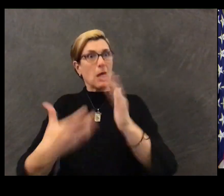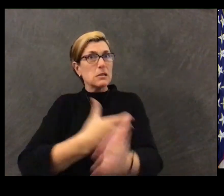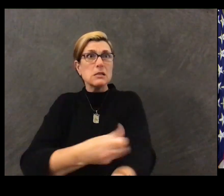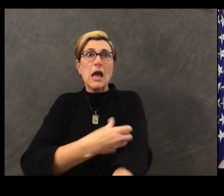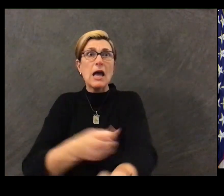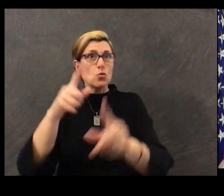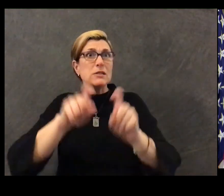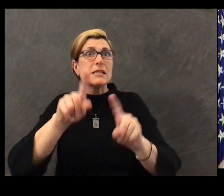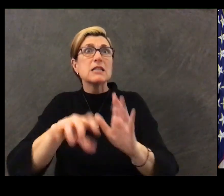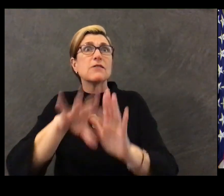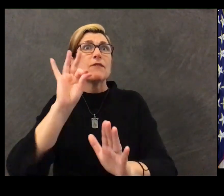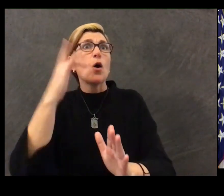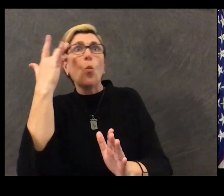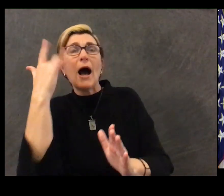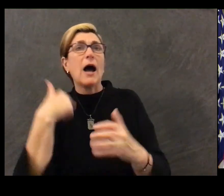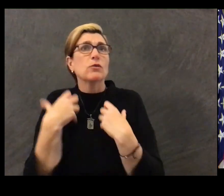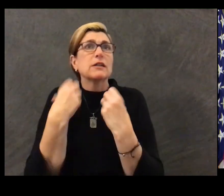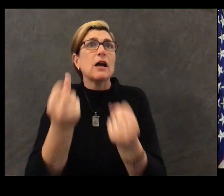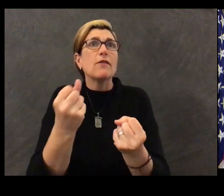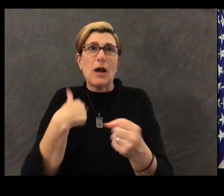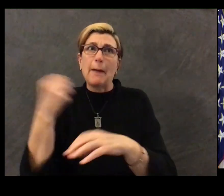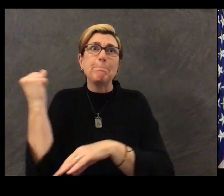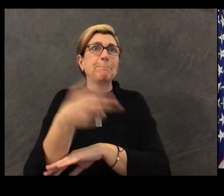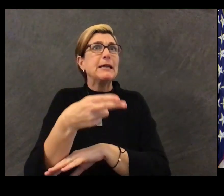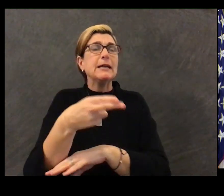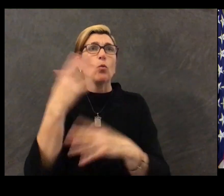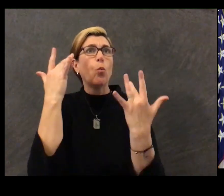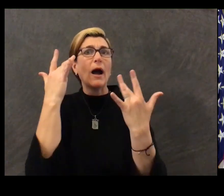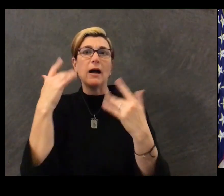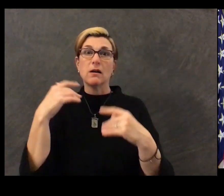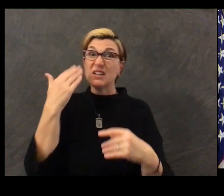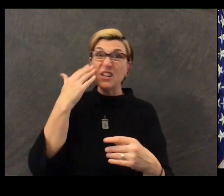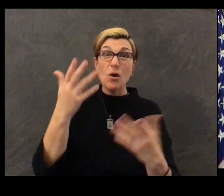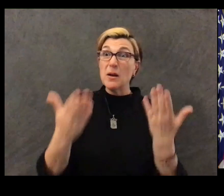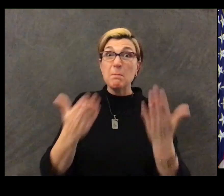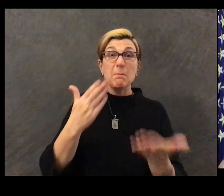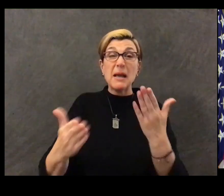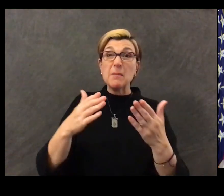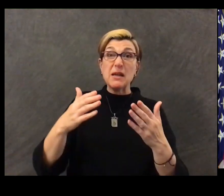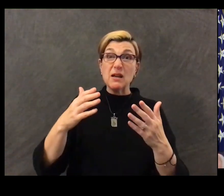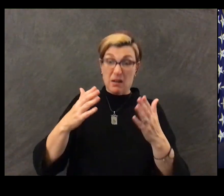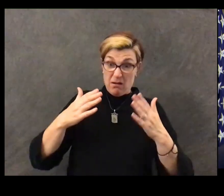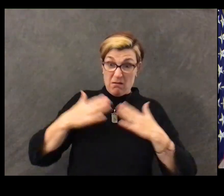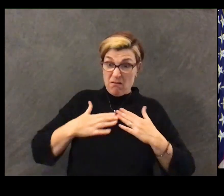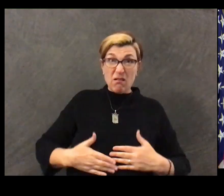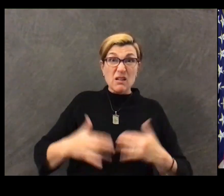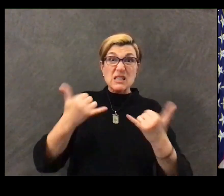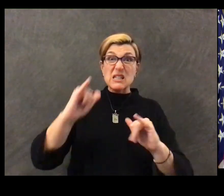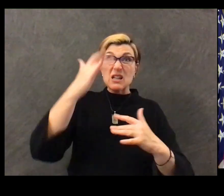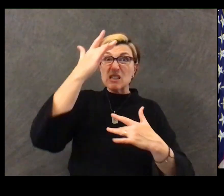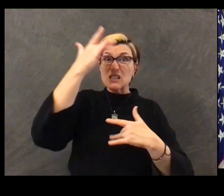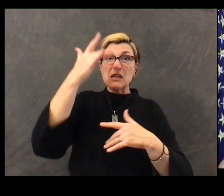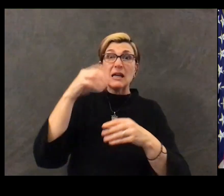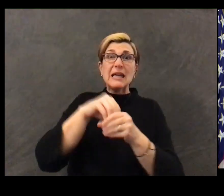still pretty weekend conditions and they say I want to give my blood and that's happening all the time isn't it